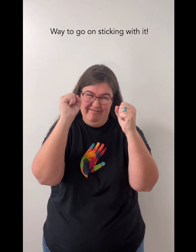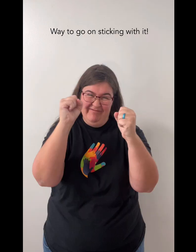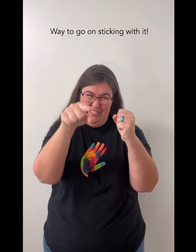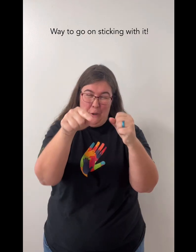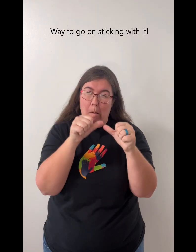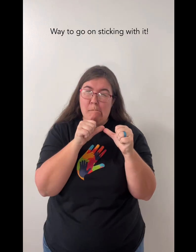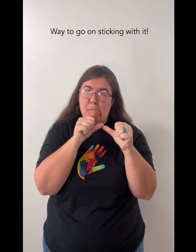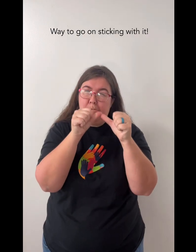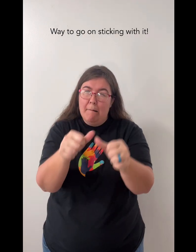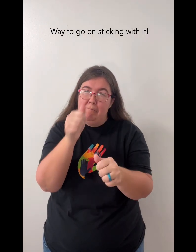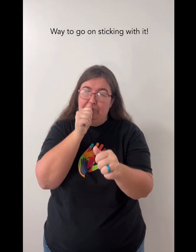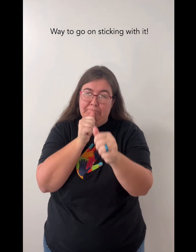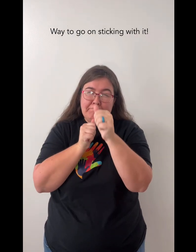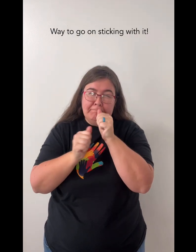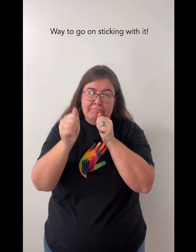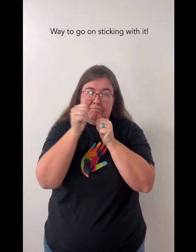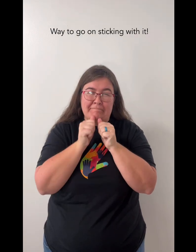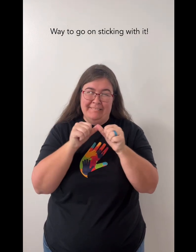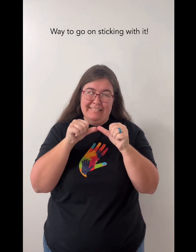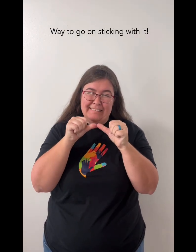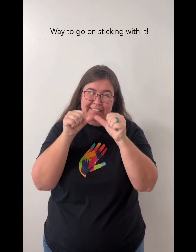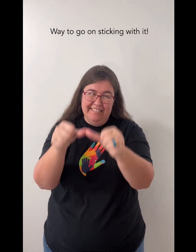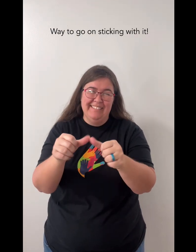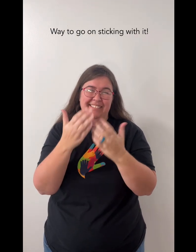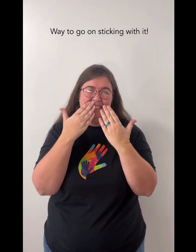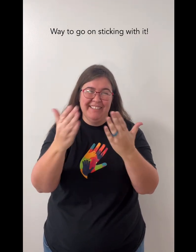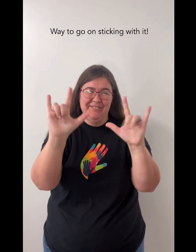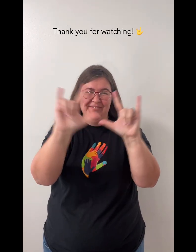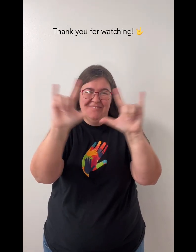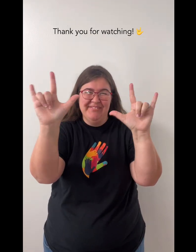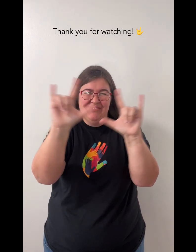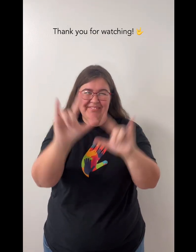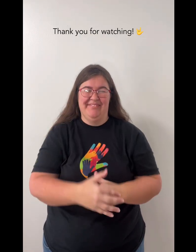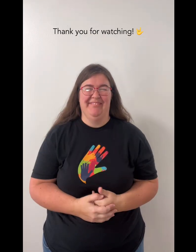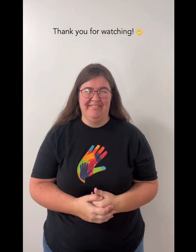Way to go on sticking with it! Thank you for watching!